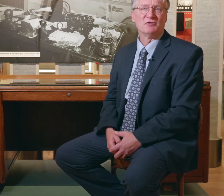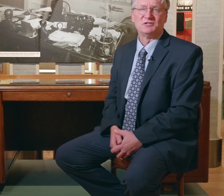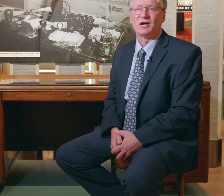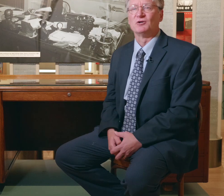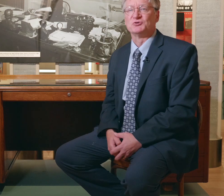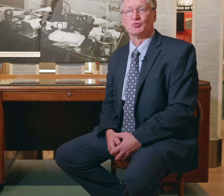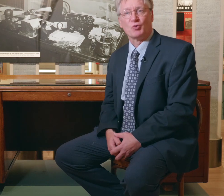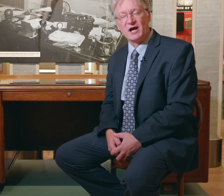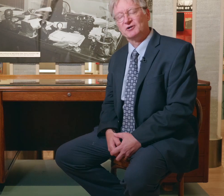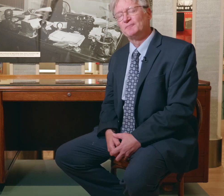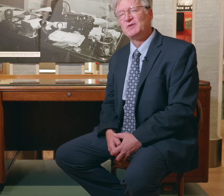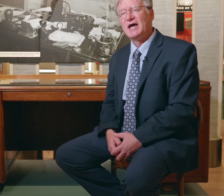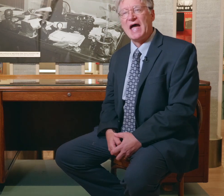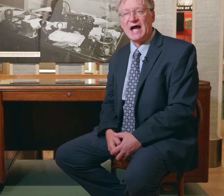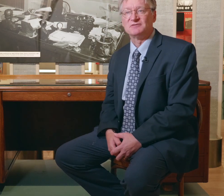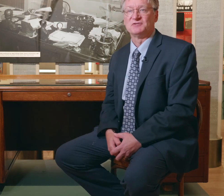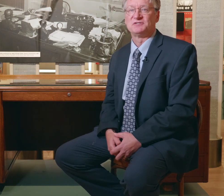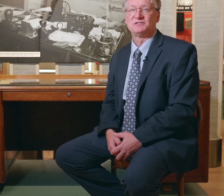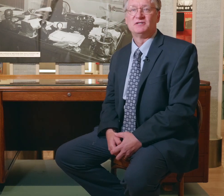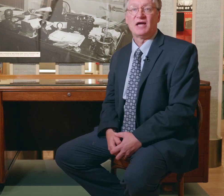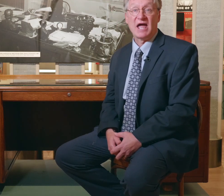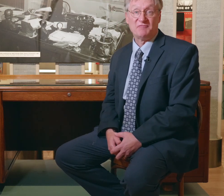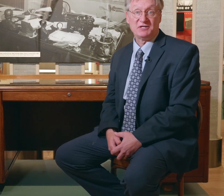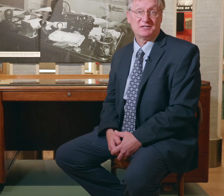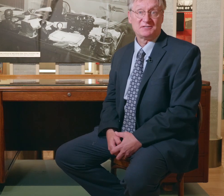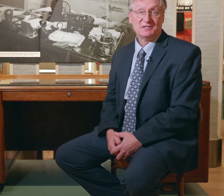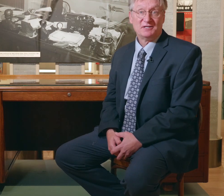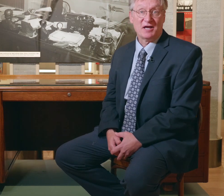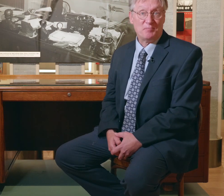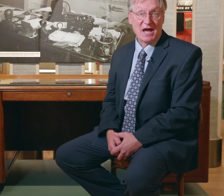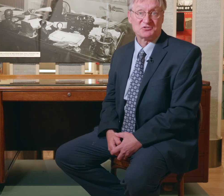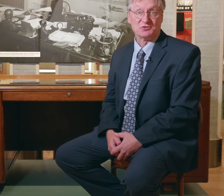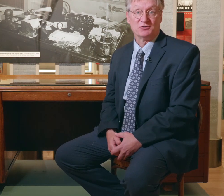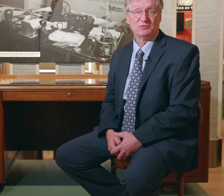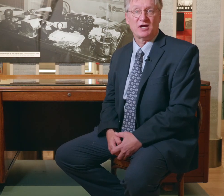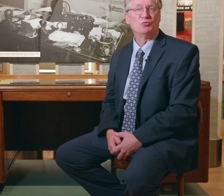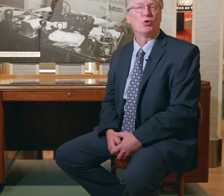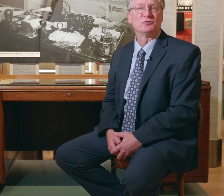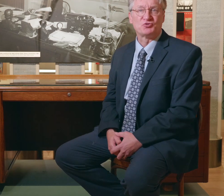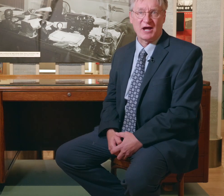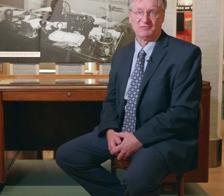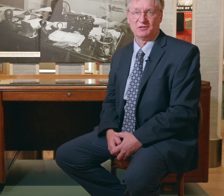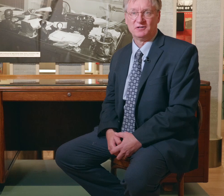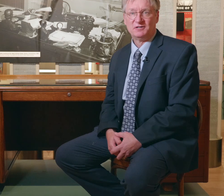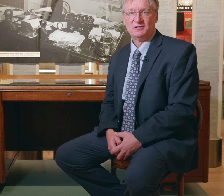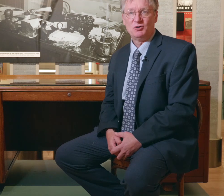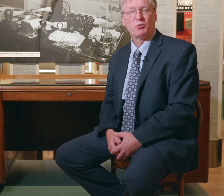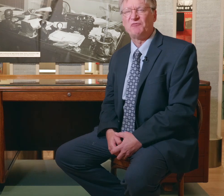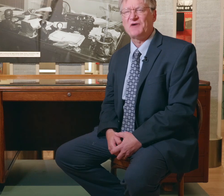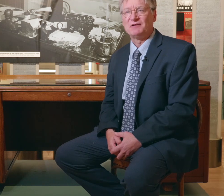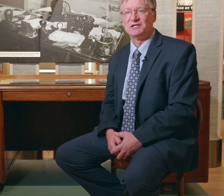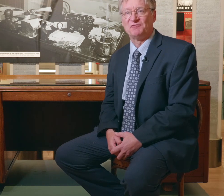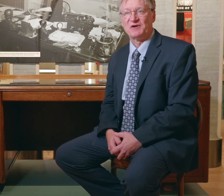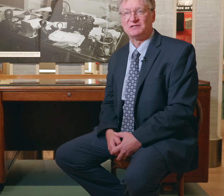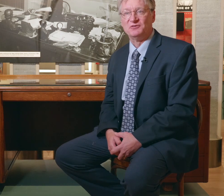Helen Keller was a writer, activist, advocate, ambassador, and world traveler who profoundly affected